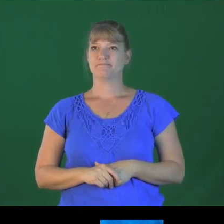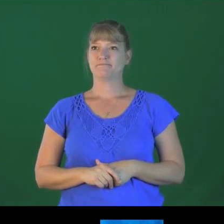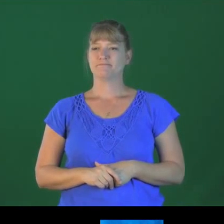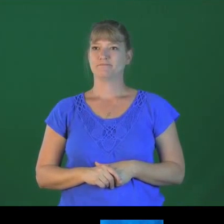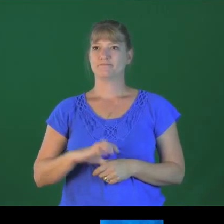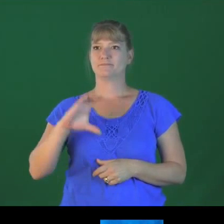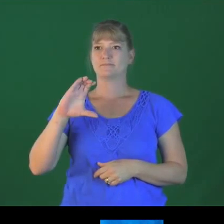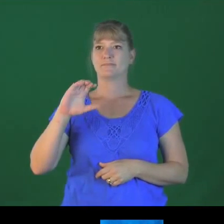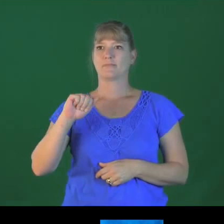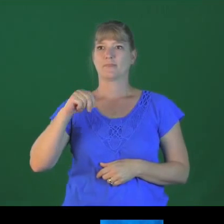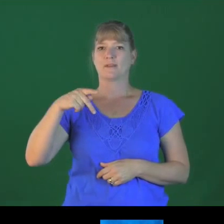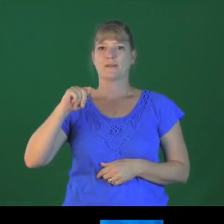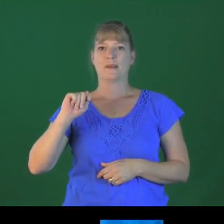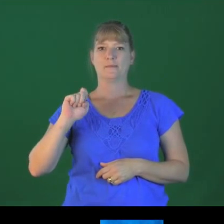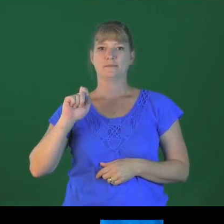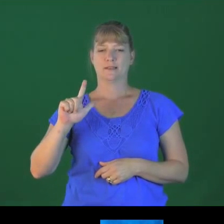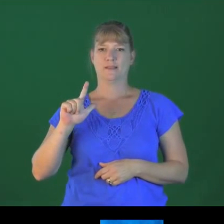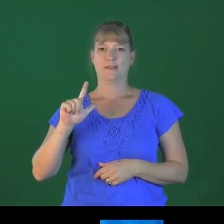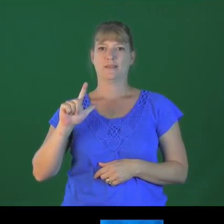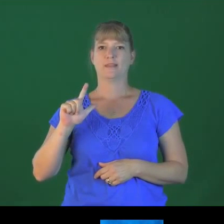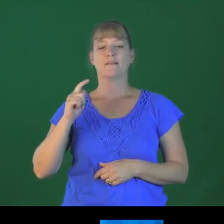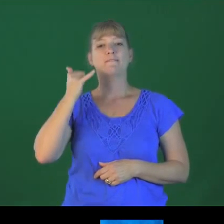Cap-tel is a phone service,